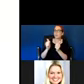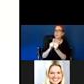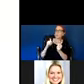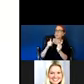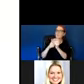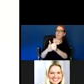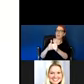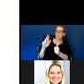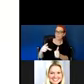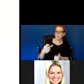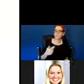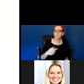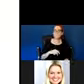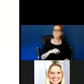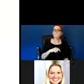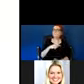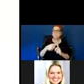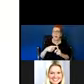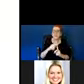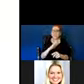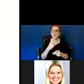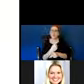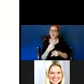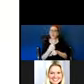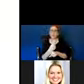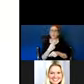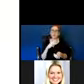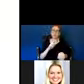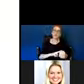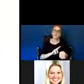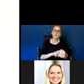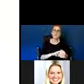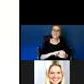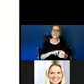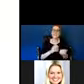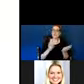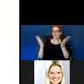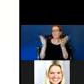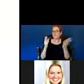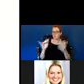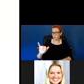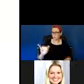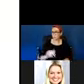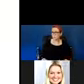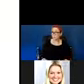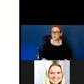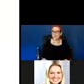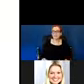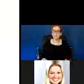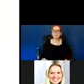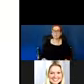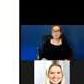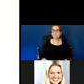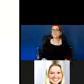of doing the regular nursing and enabling services. And the nurses primarily works out in the field.